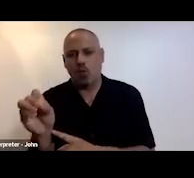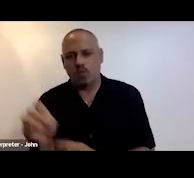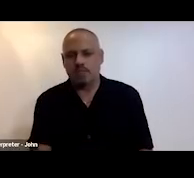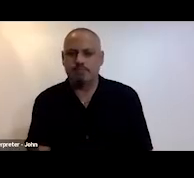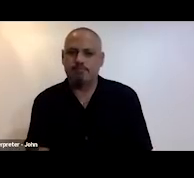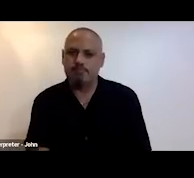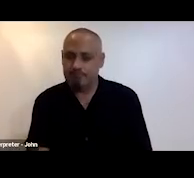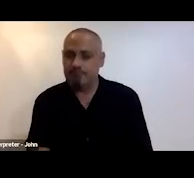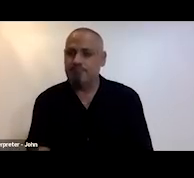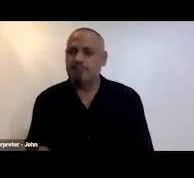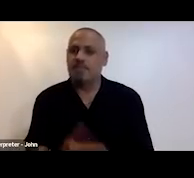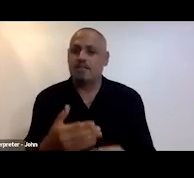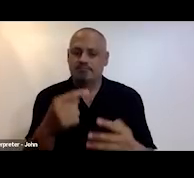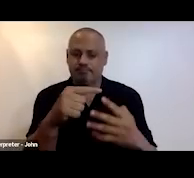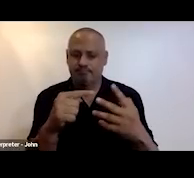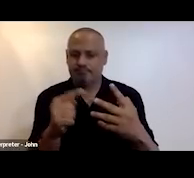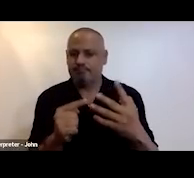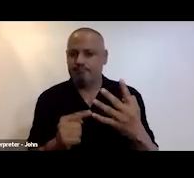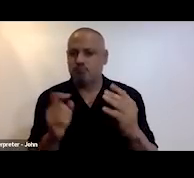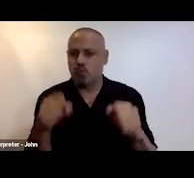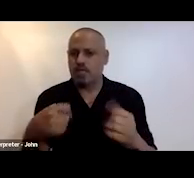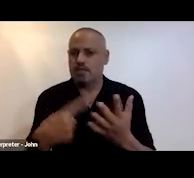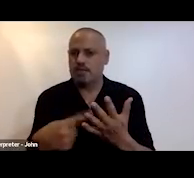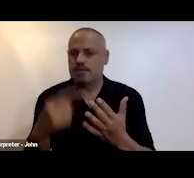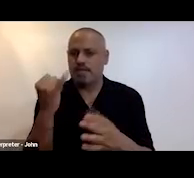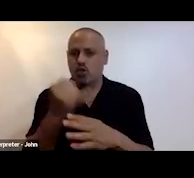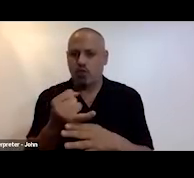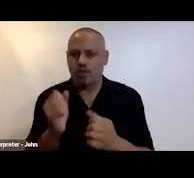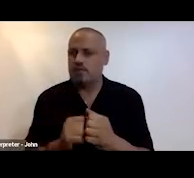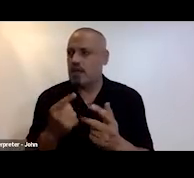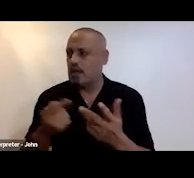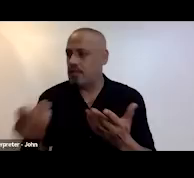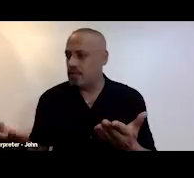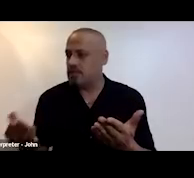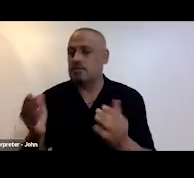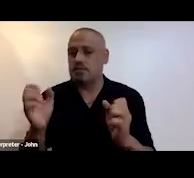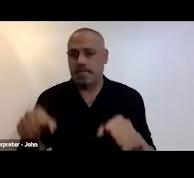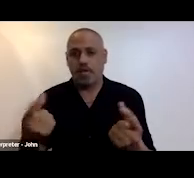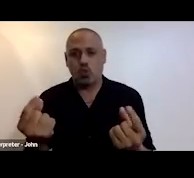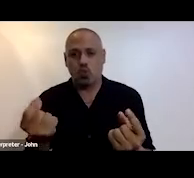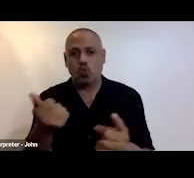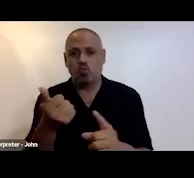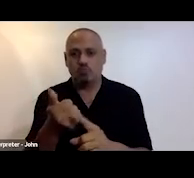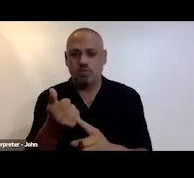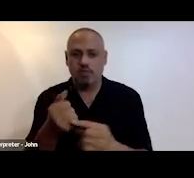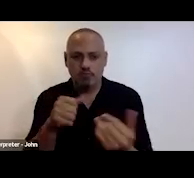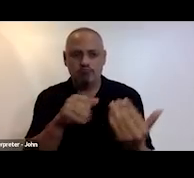And then after we go through that, we can talk a little bit about interventions and things that you might be able to do to address some of these behaviors